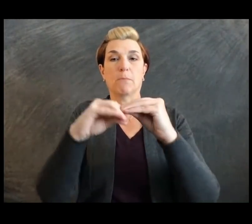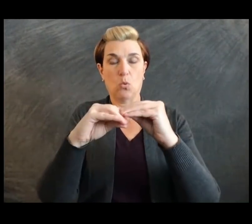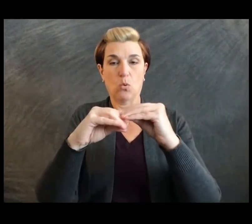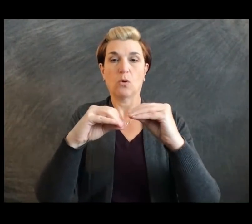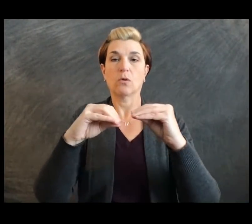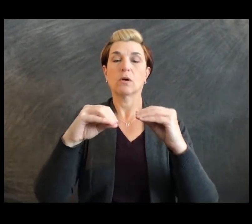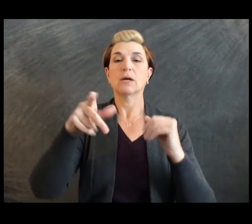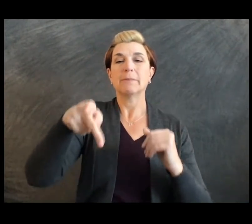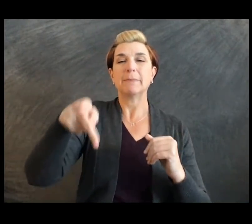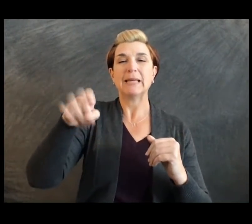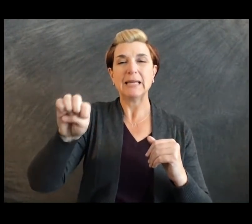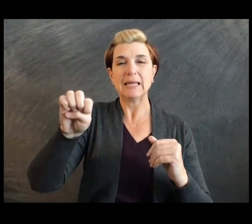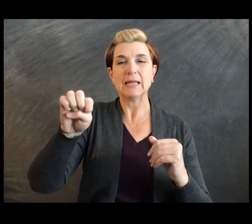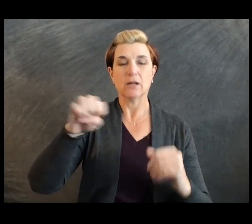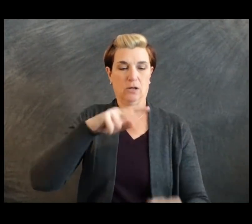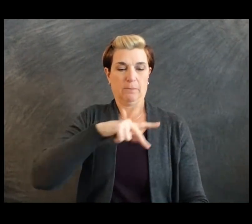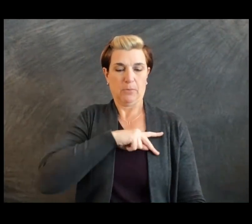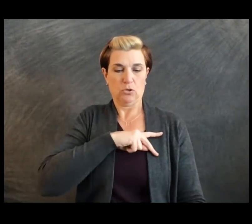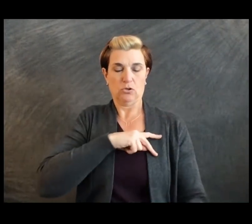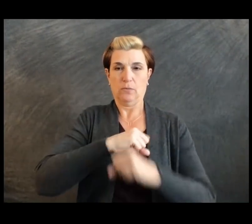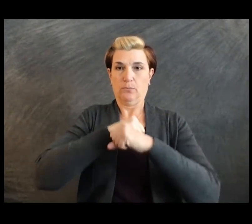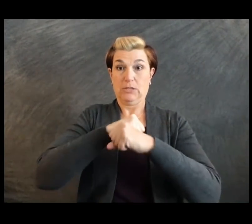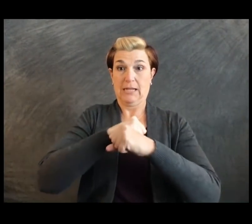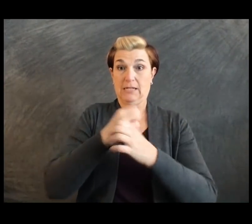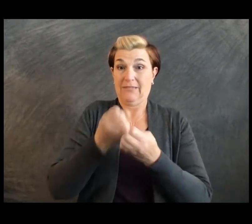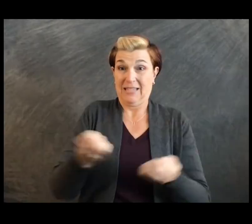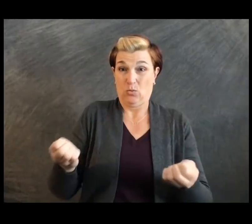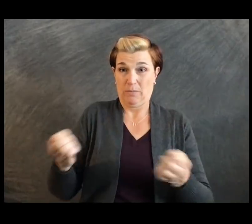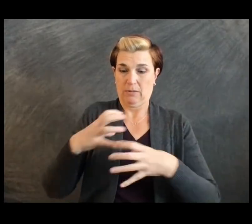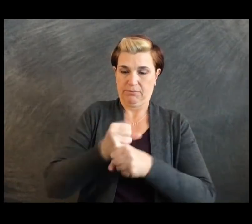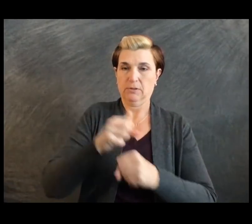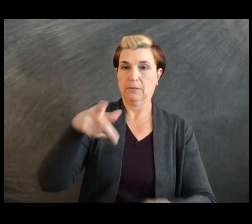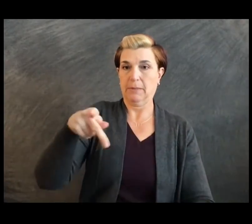allocating them through the system of FEMA and continuing to urge the